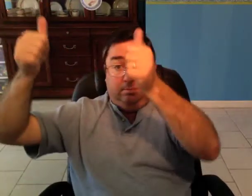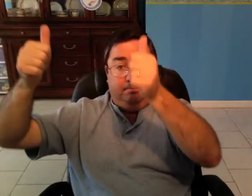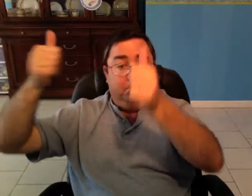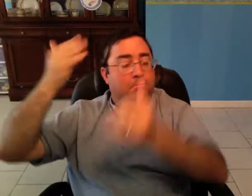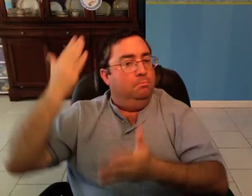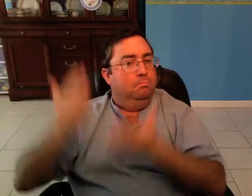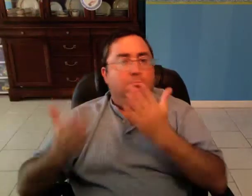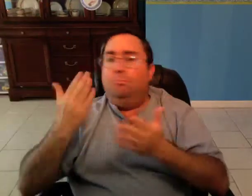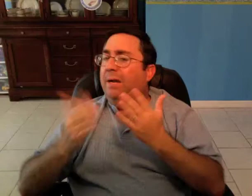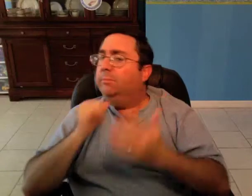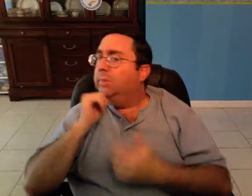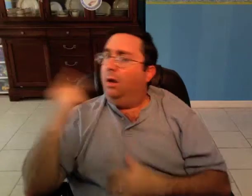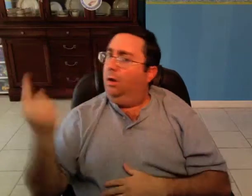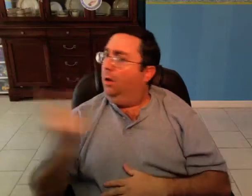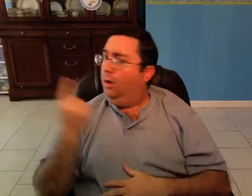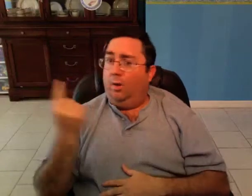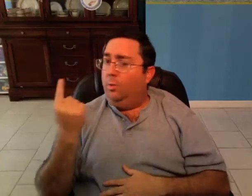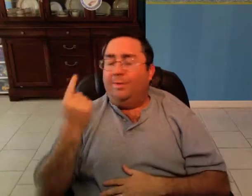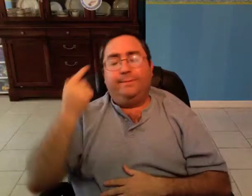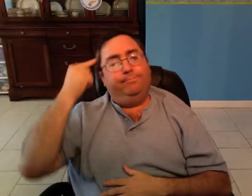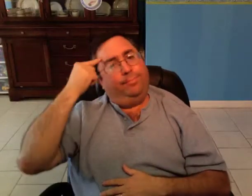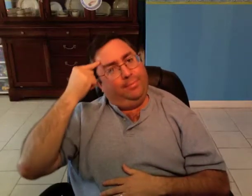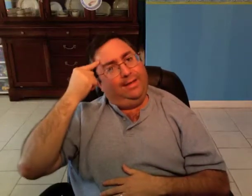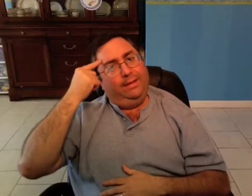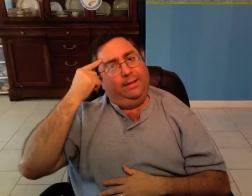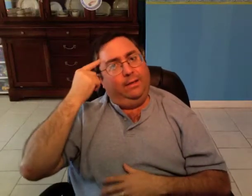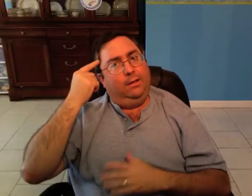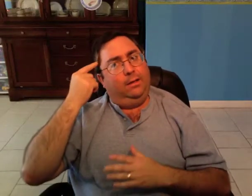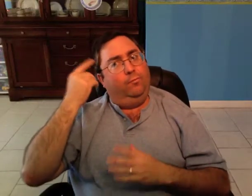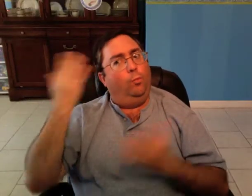but those in the majority may not always think of what may be